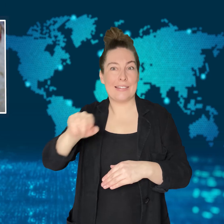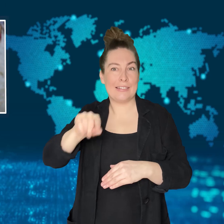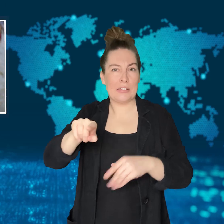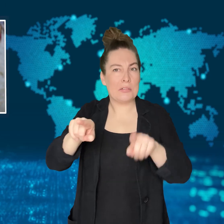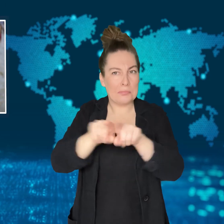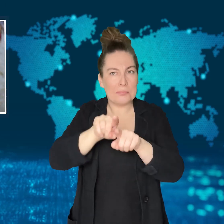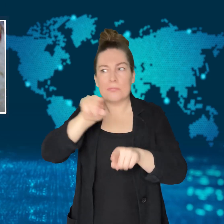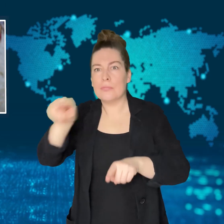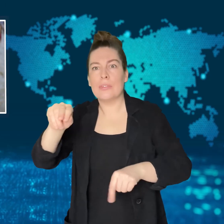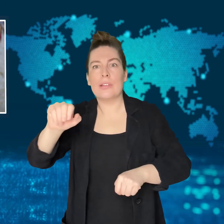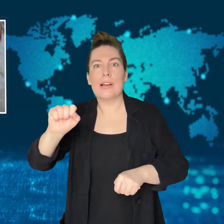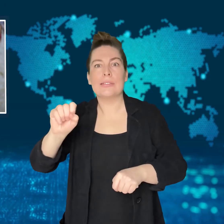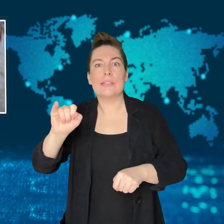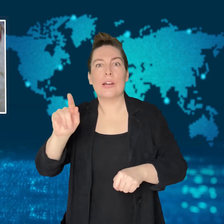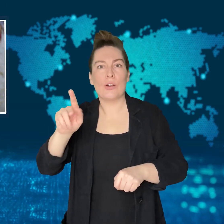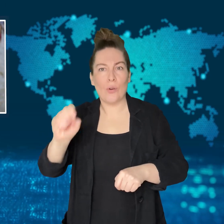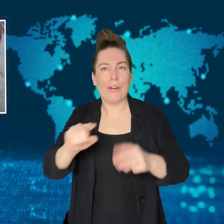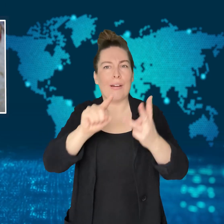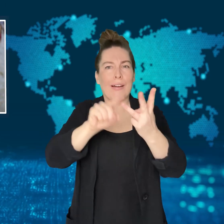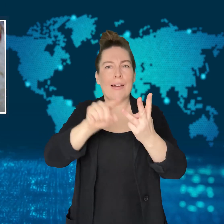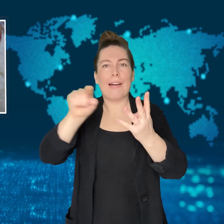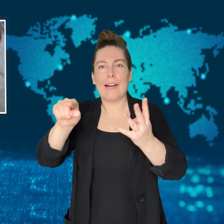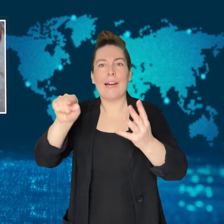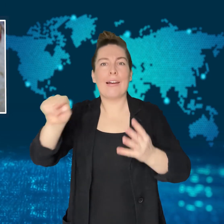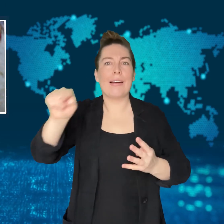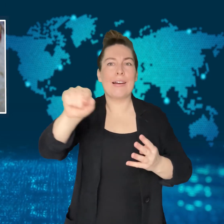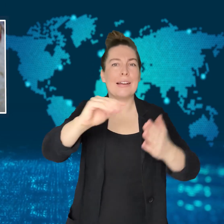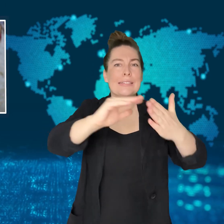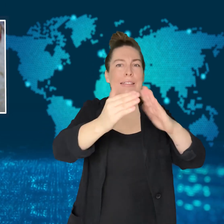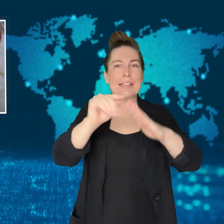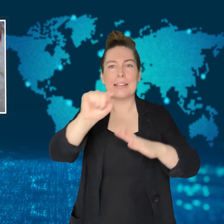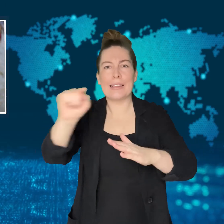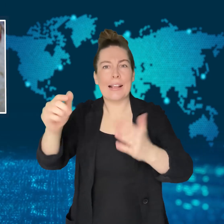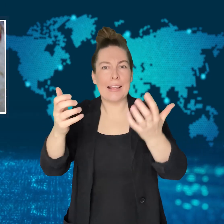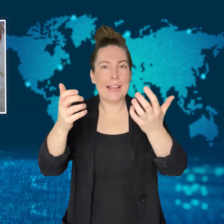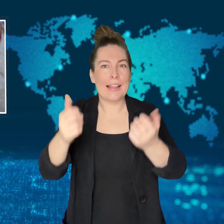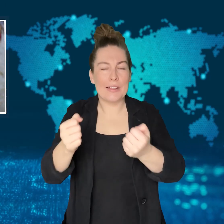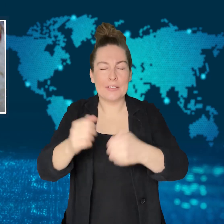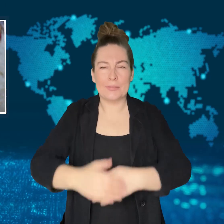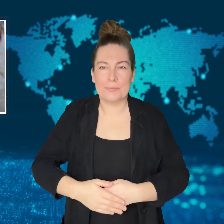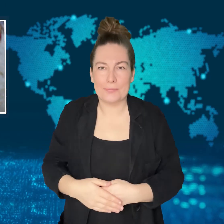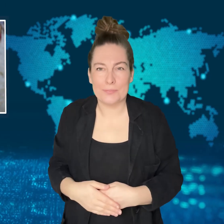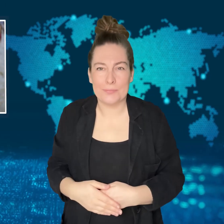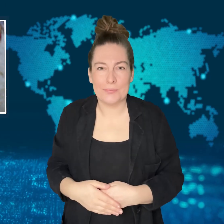in the cities of Nasik, Ujjain, and Haridwar.